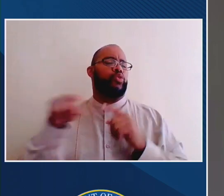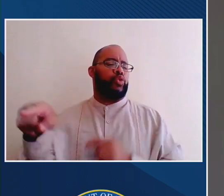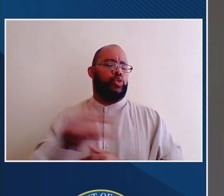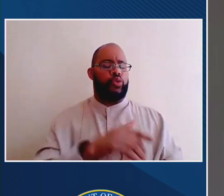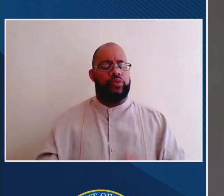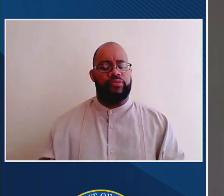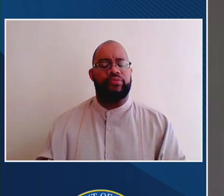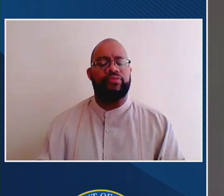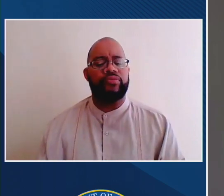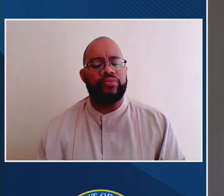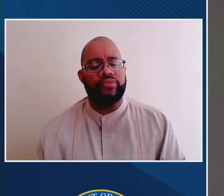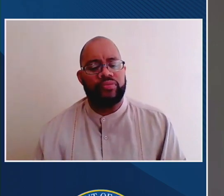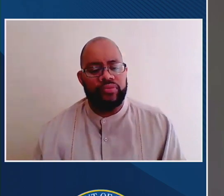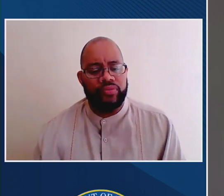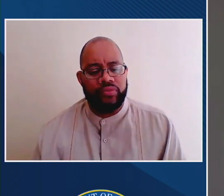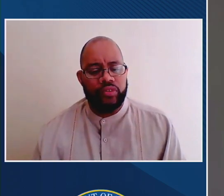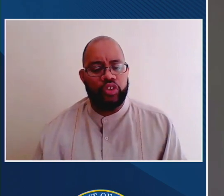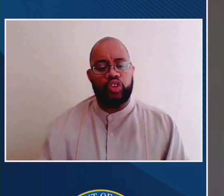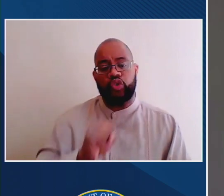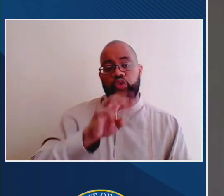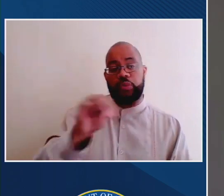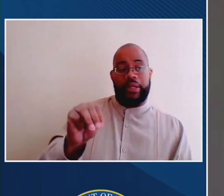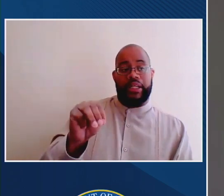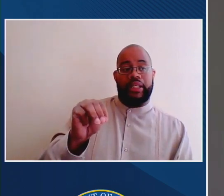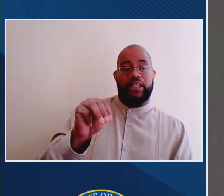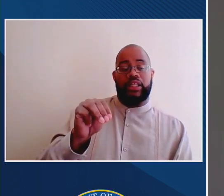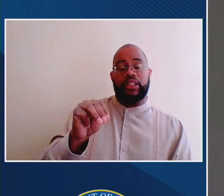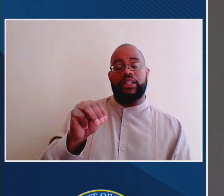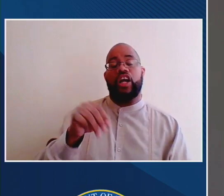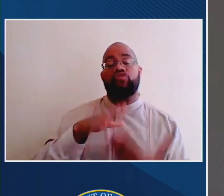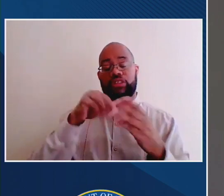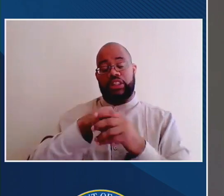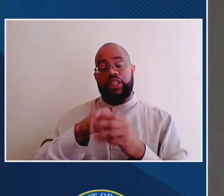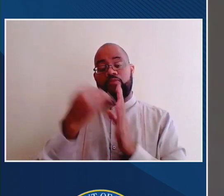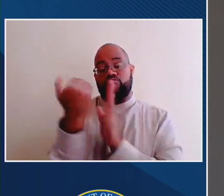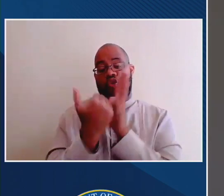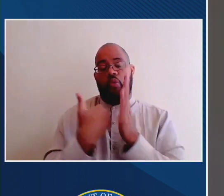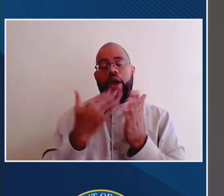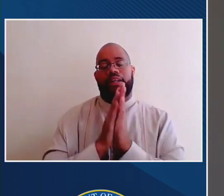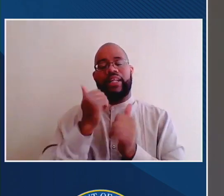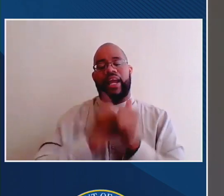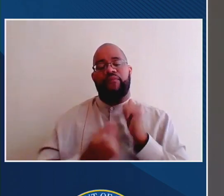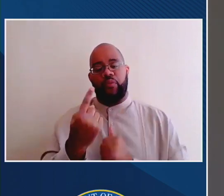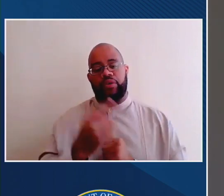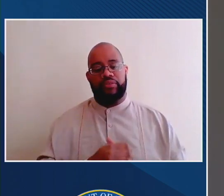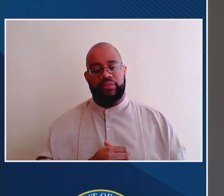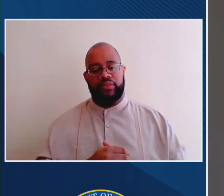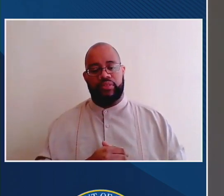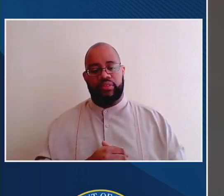Social media. It is addressed in the protocols, and we ask everyone to refrain from posting and